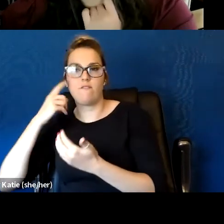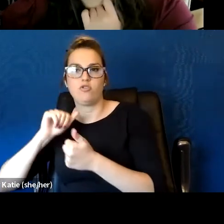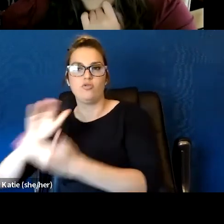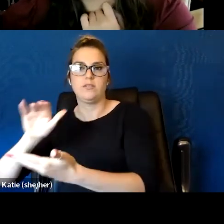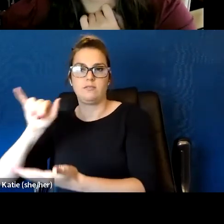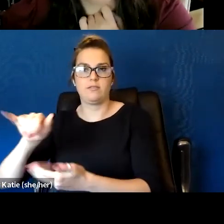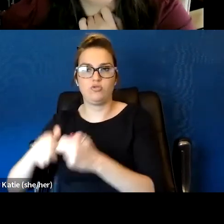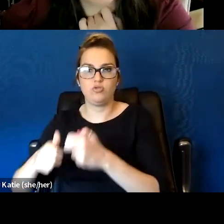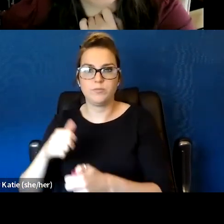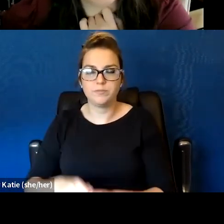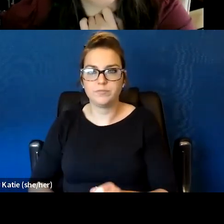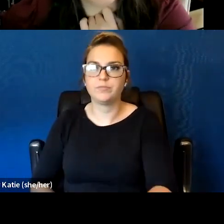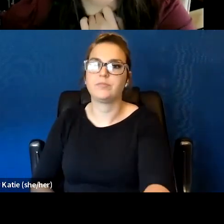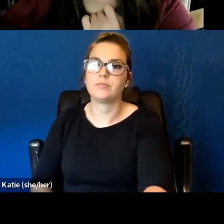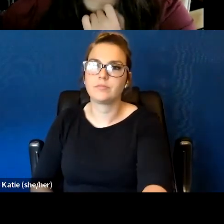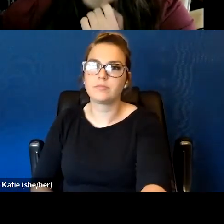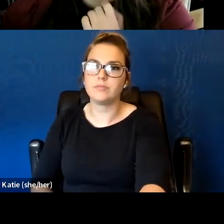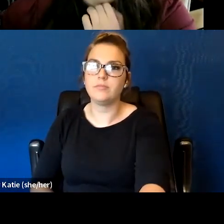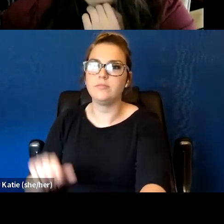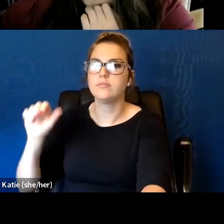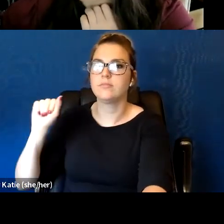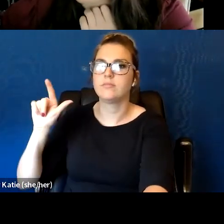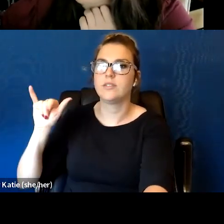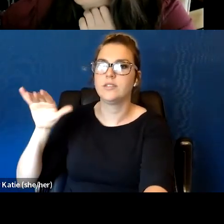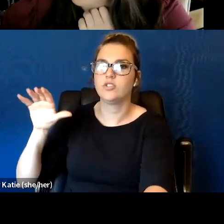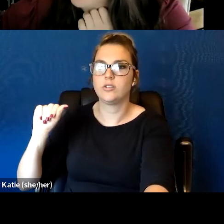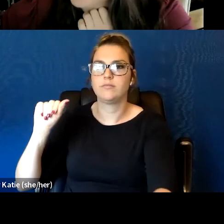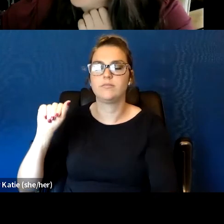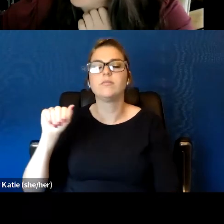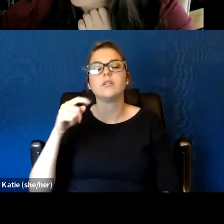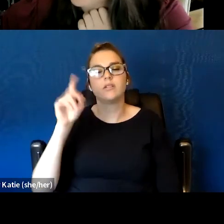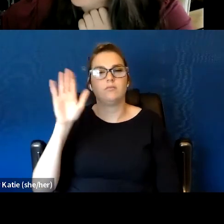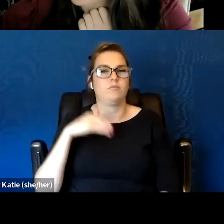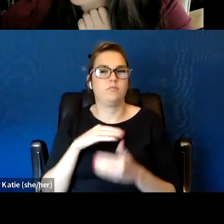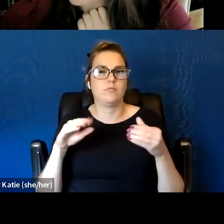I would also just like to kind of address, that I think sometimes one area in particular